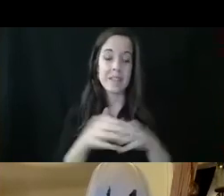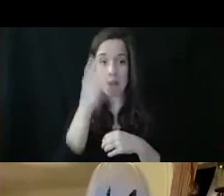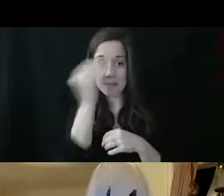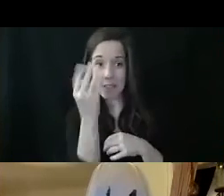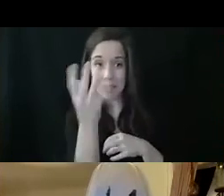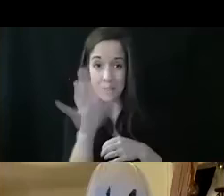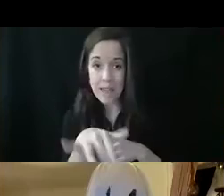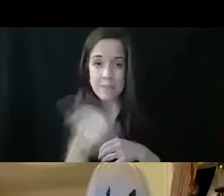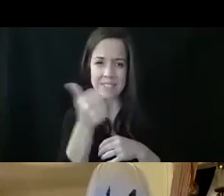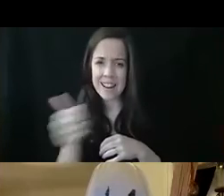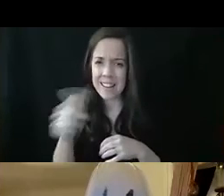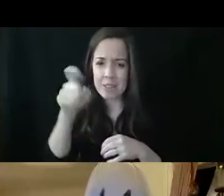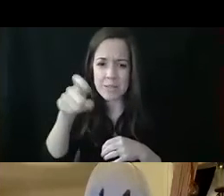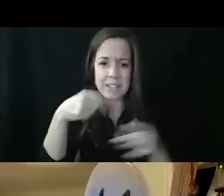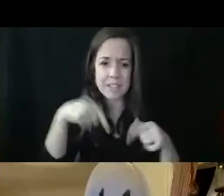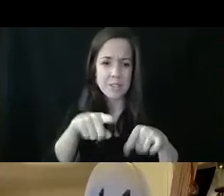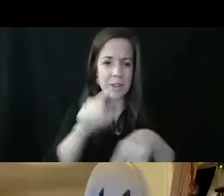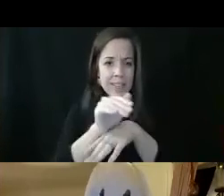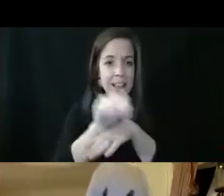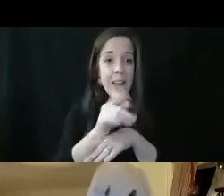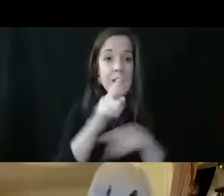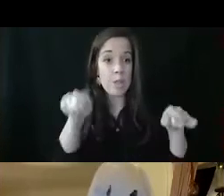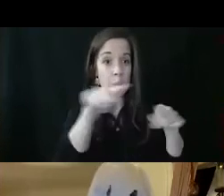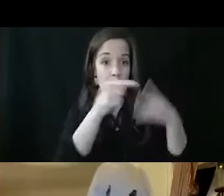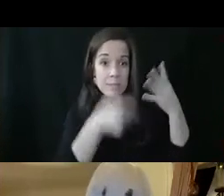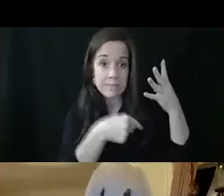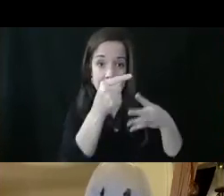anything you need throughout the night those are the people you can go to ask a question.